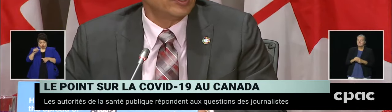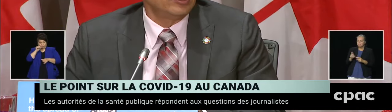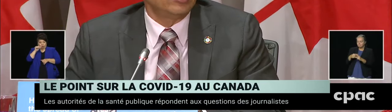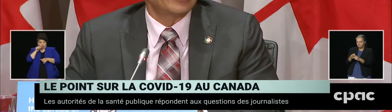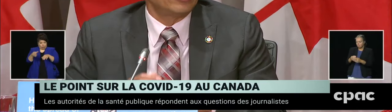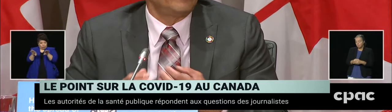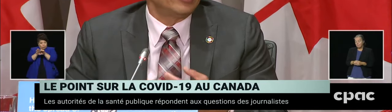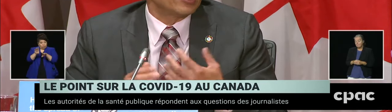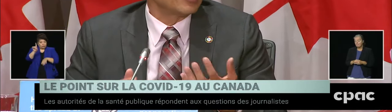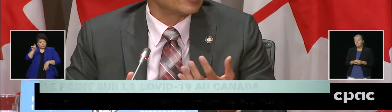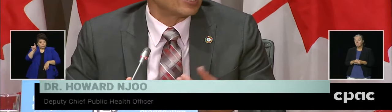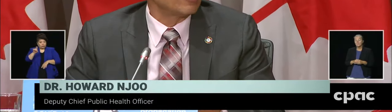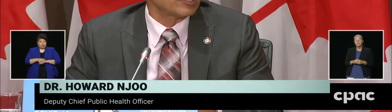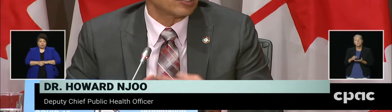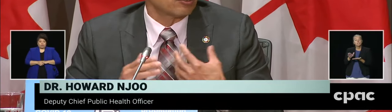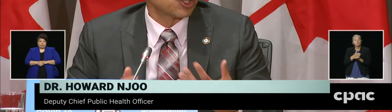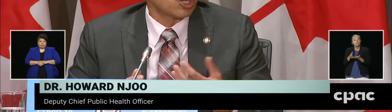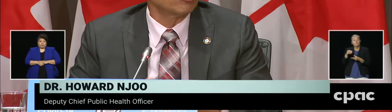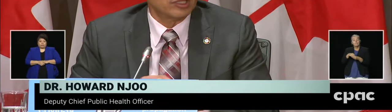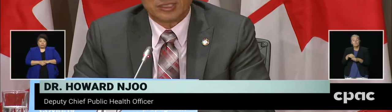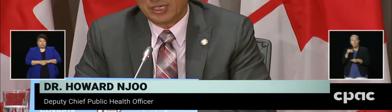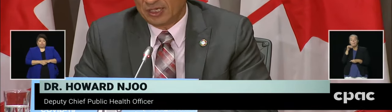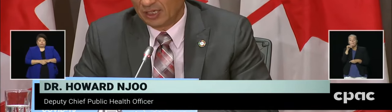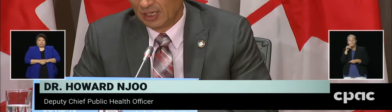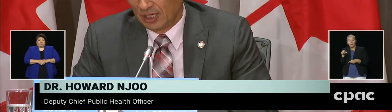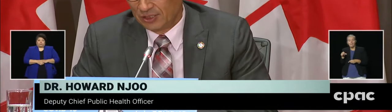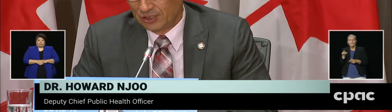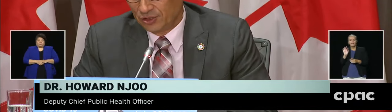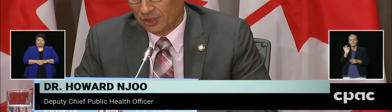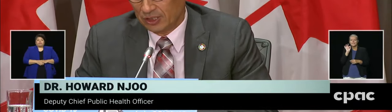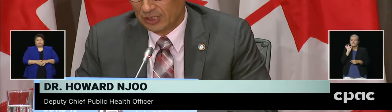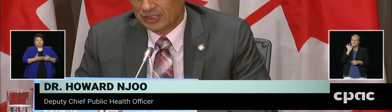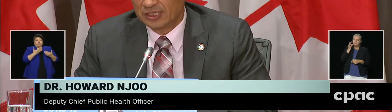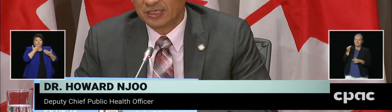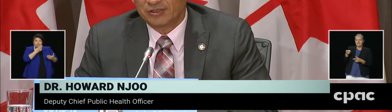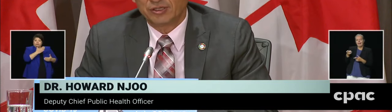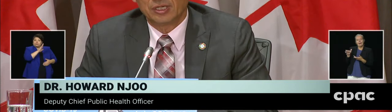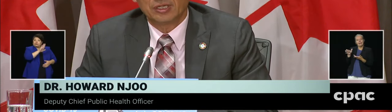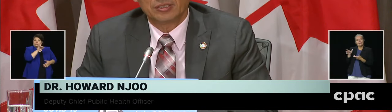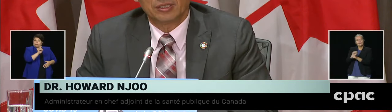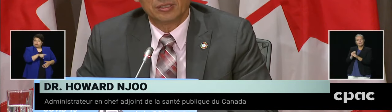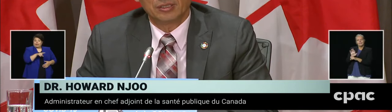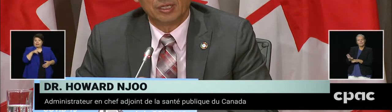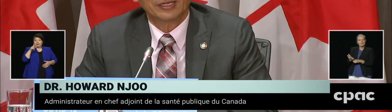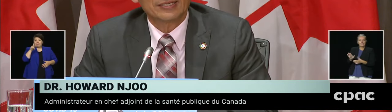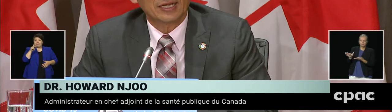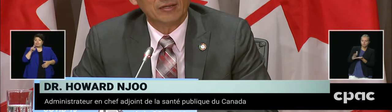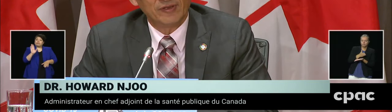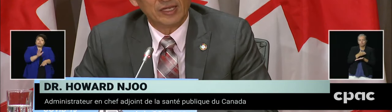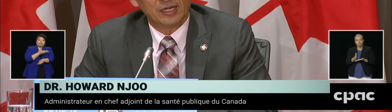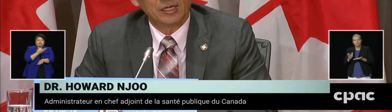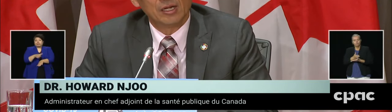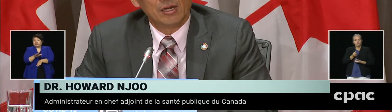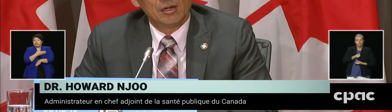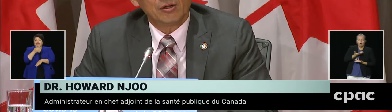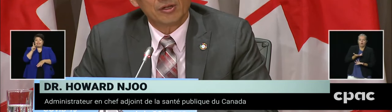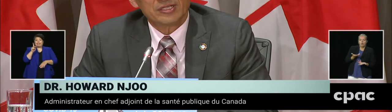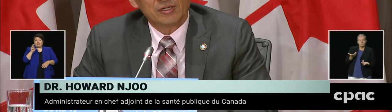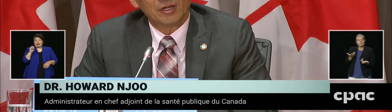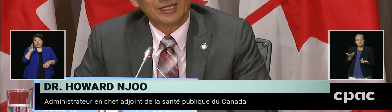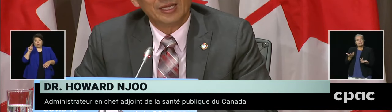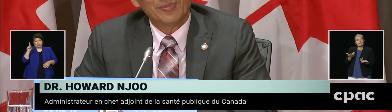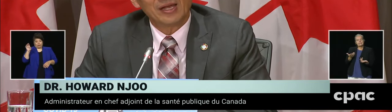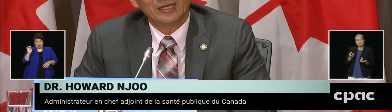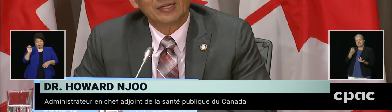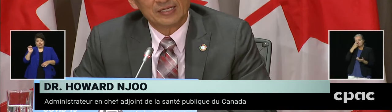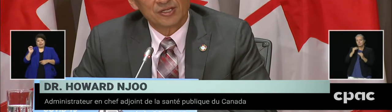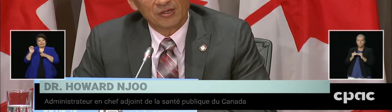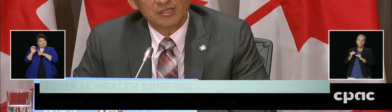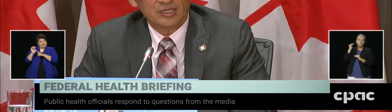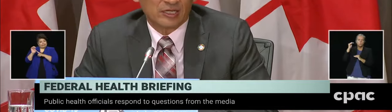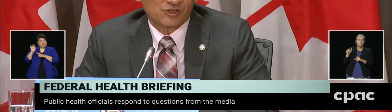THANK YOU FOR YOUR QUESTION.